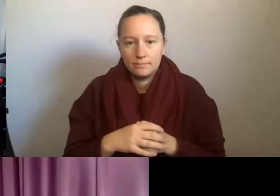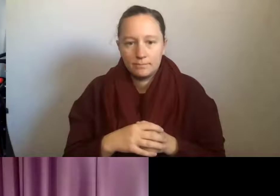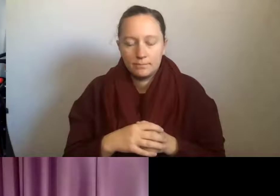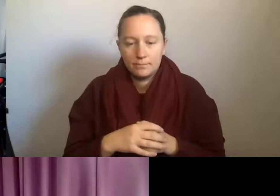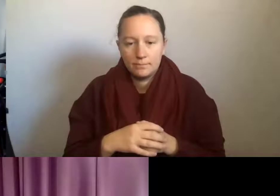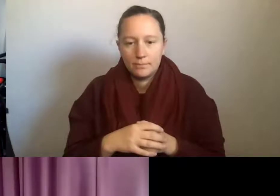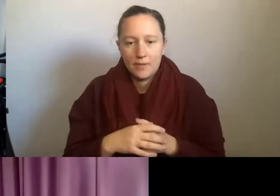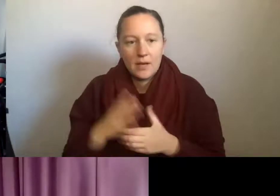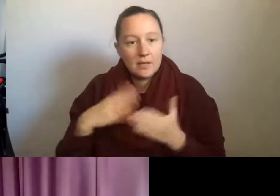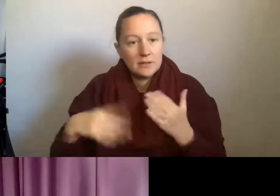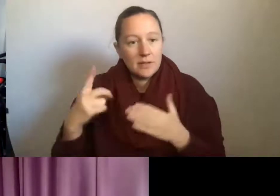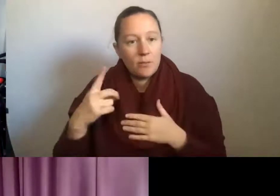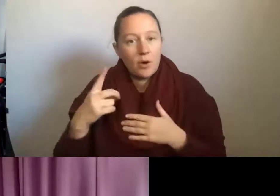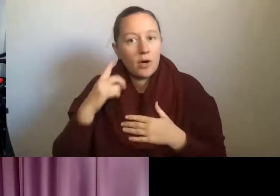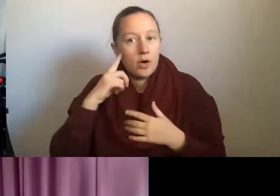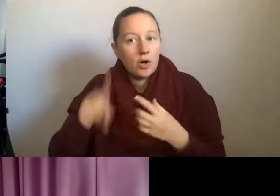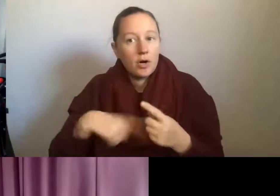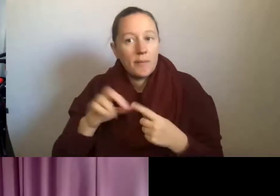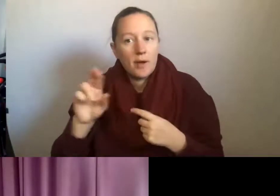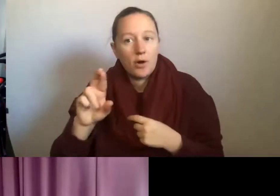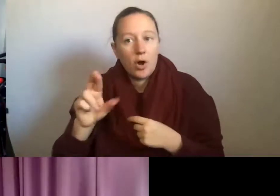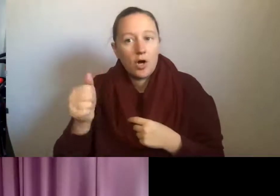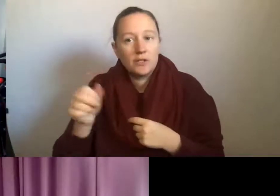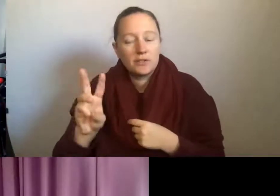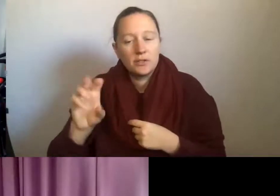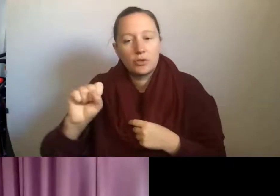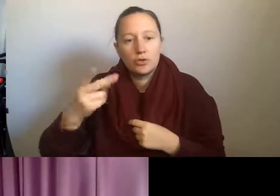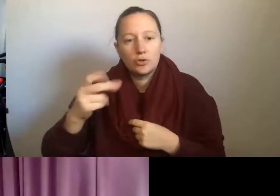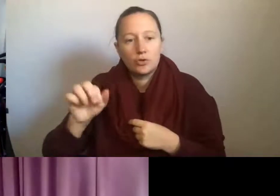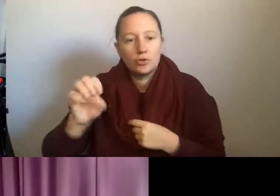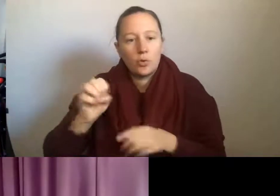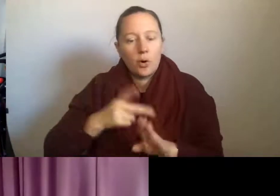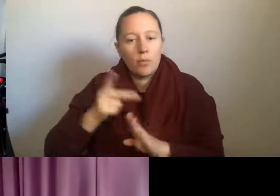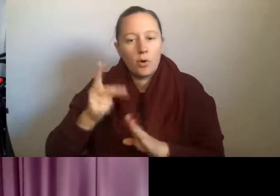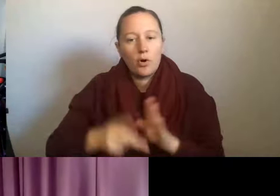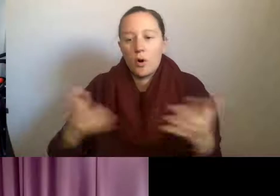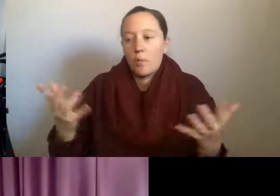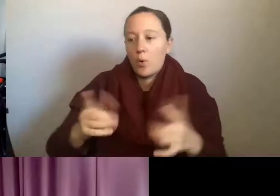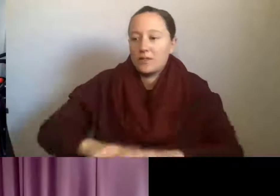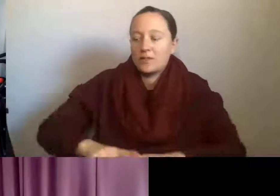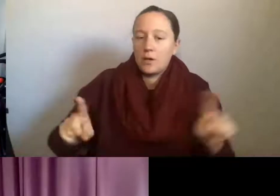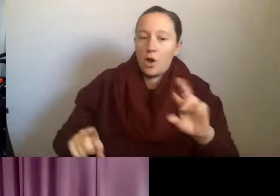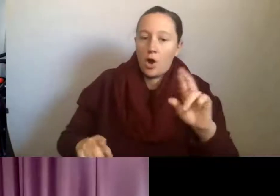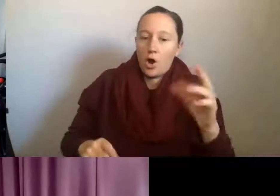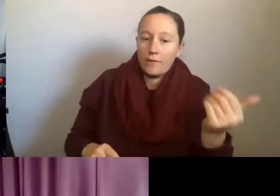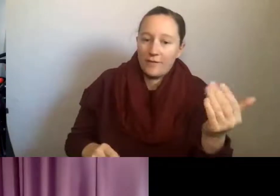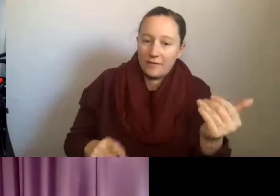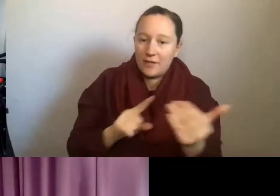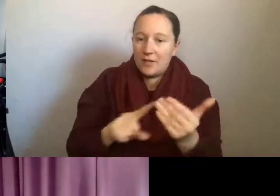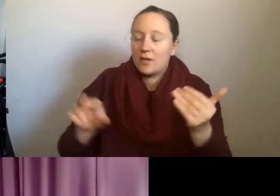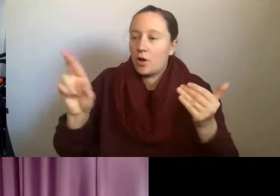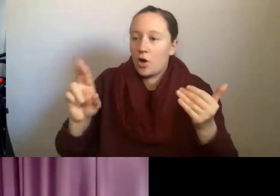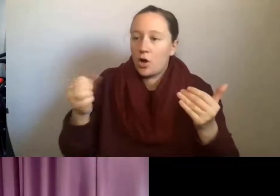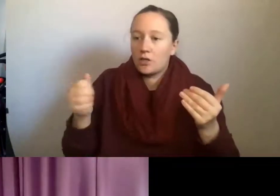about our R16 SuRE program. So, "what's the difference between the R15 program and the R16 SuRE program?"